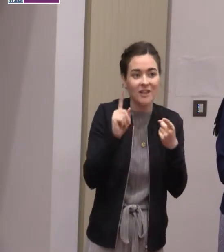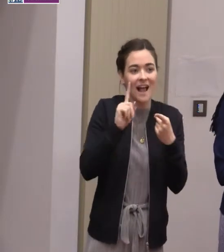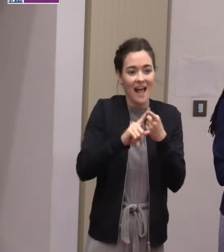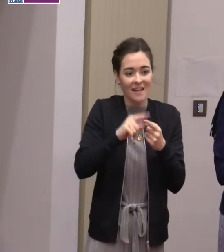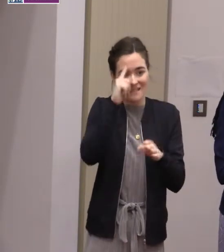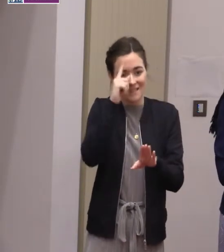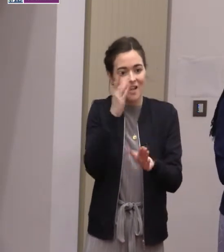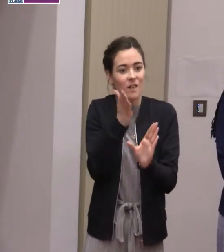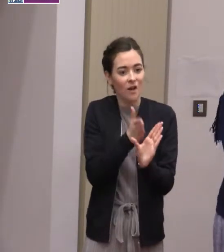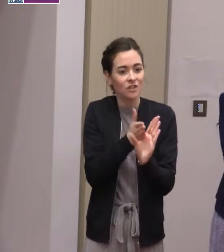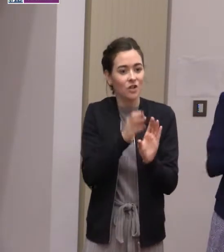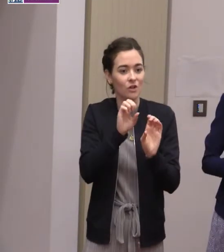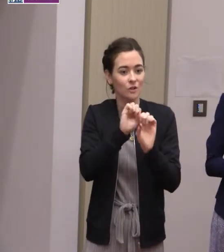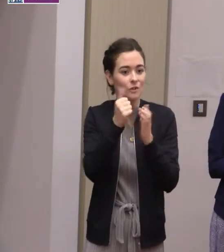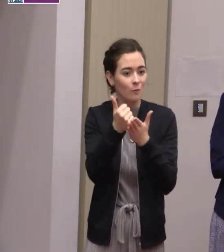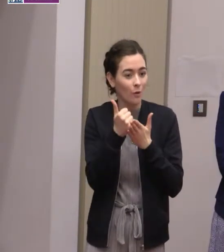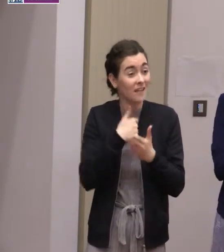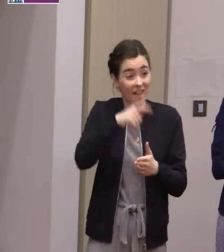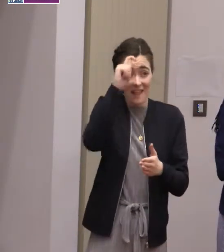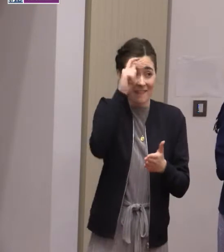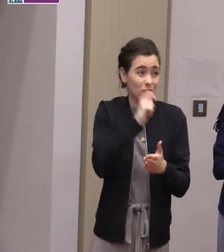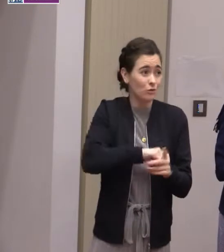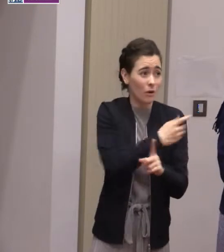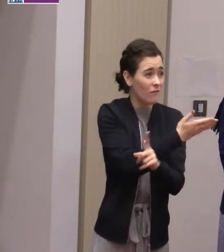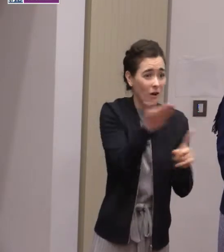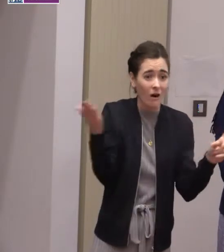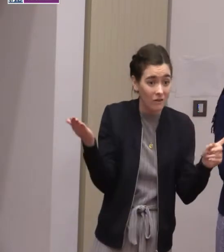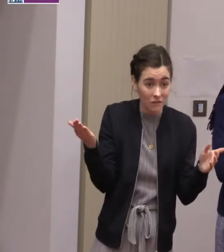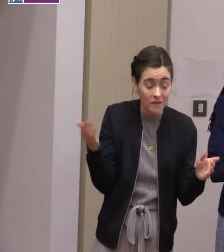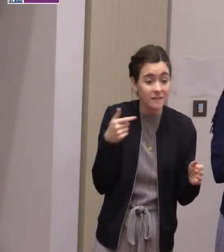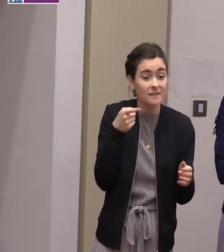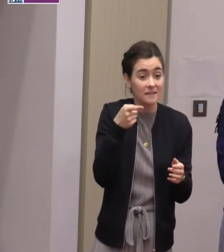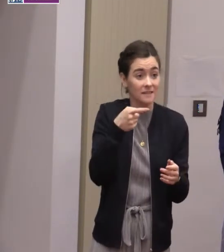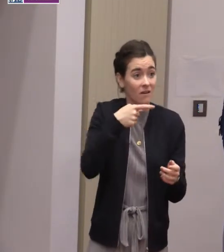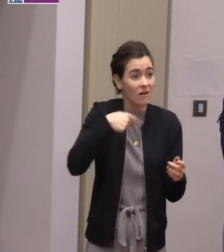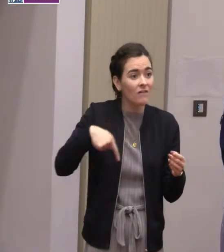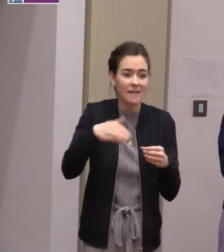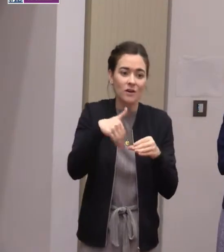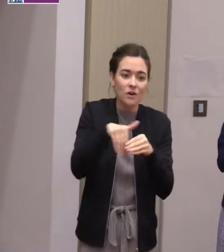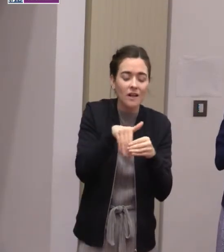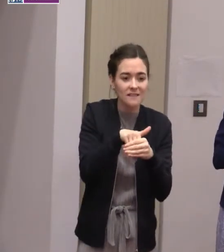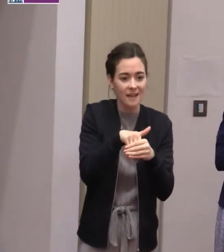And I think this is true for all of us, everyone, you know, in the context, we as the family